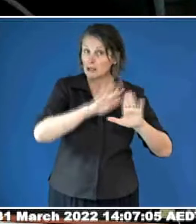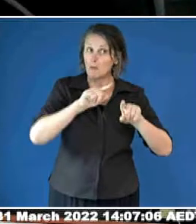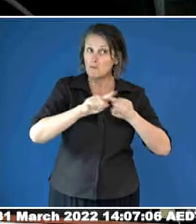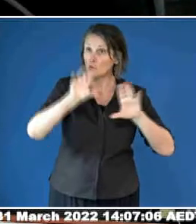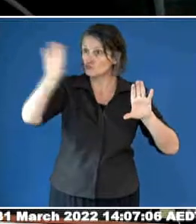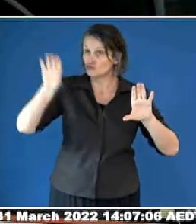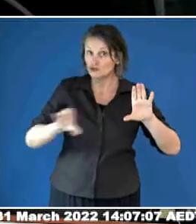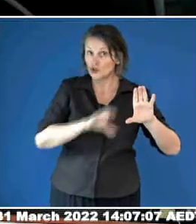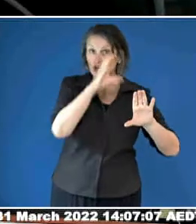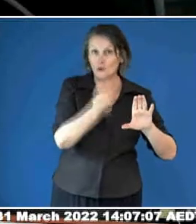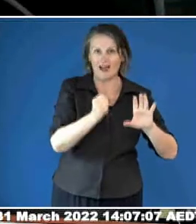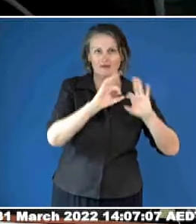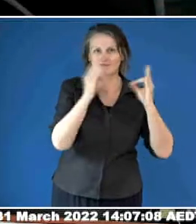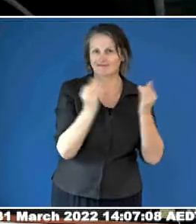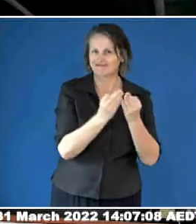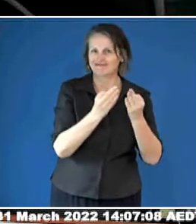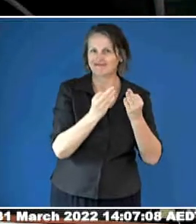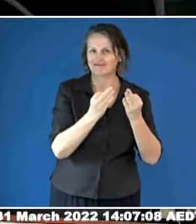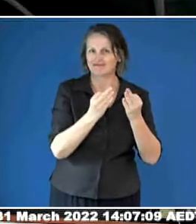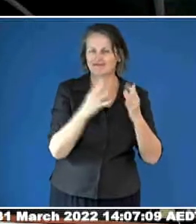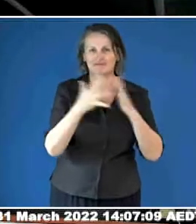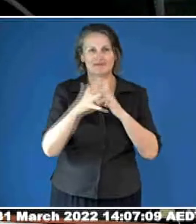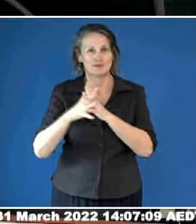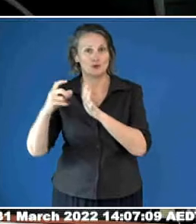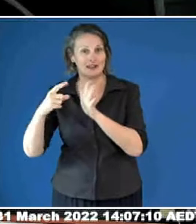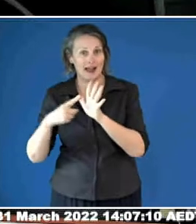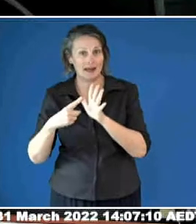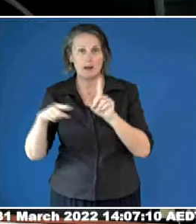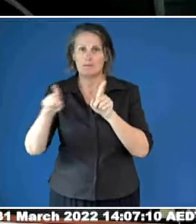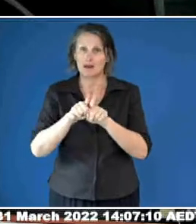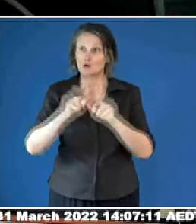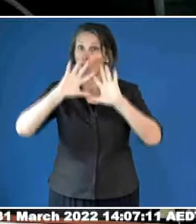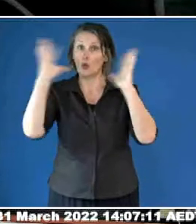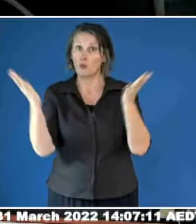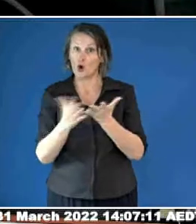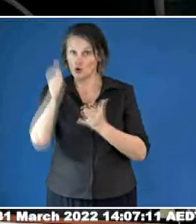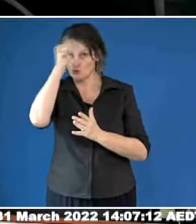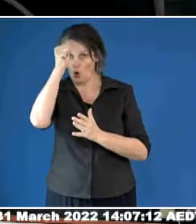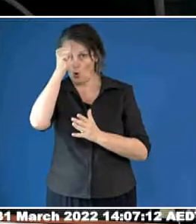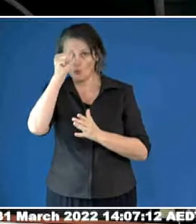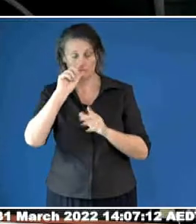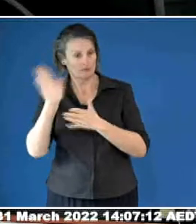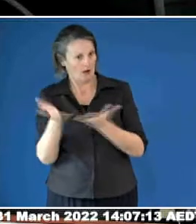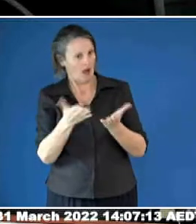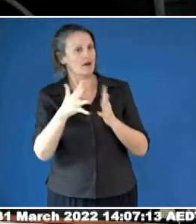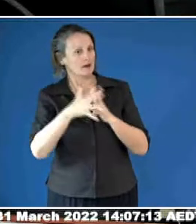And you are also internationally recognised for your global leadership in advancing the human rights of women and girls with disability.